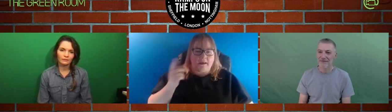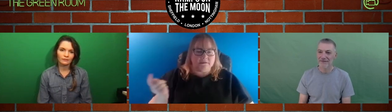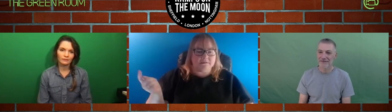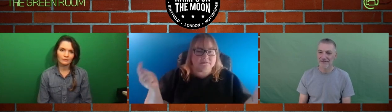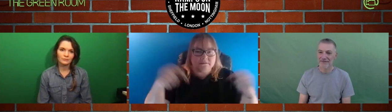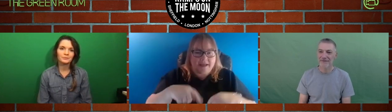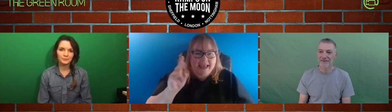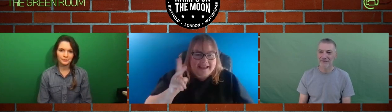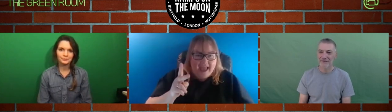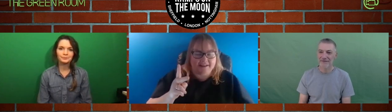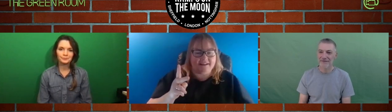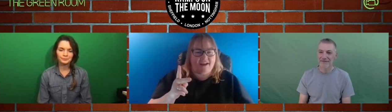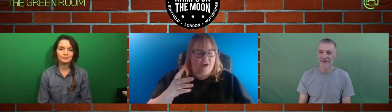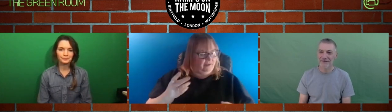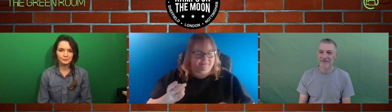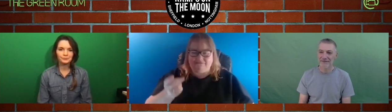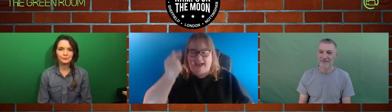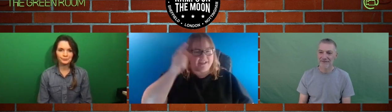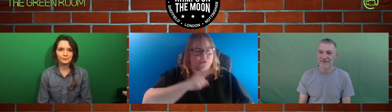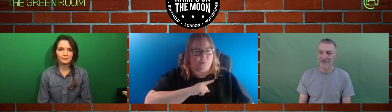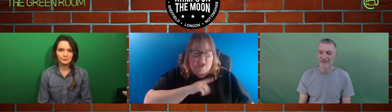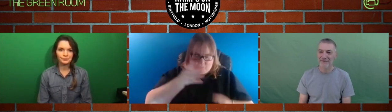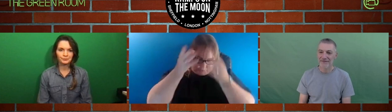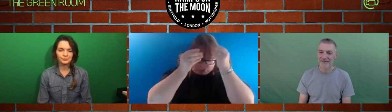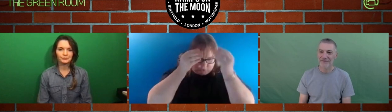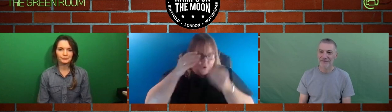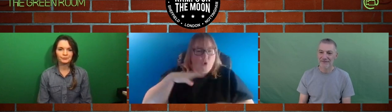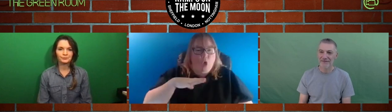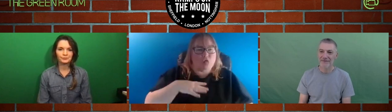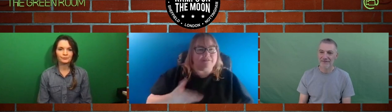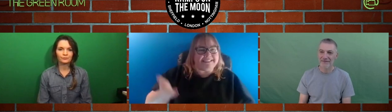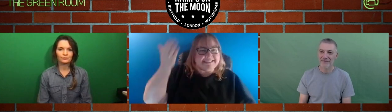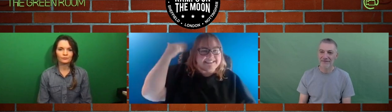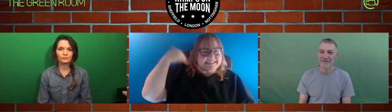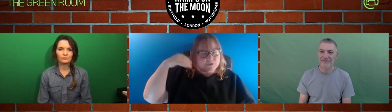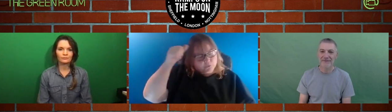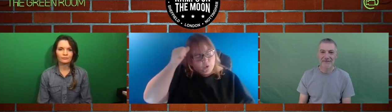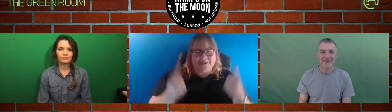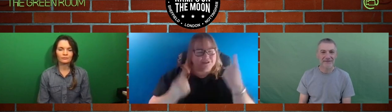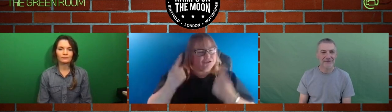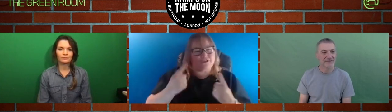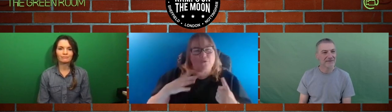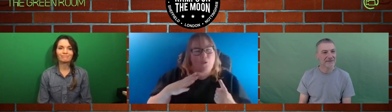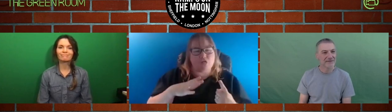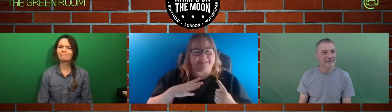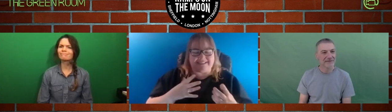learning and we'd all got to know each other so well. Yeah I think it was really interesting